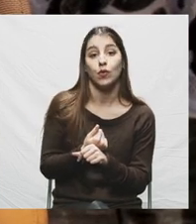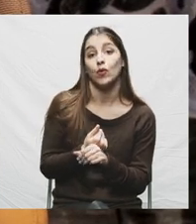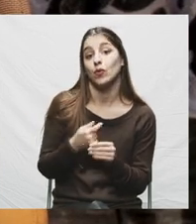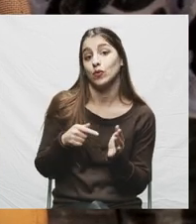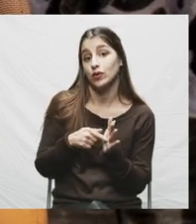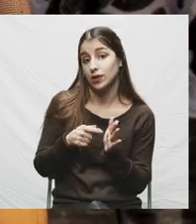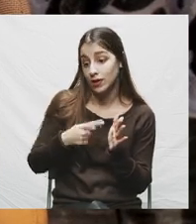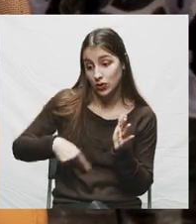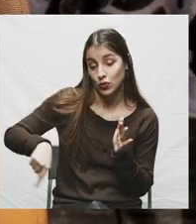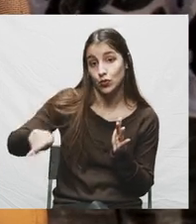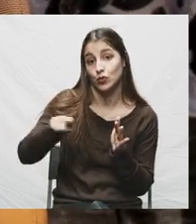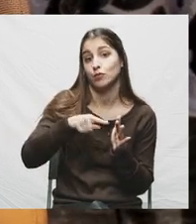“I’m going to buy a turntable”